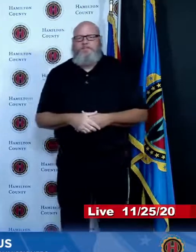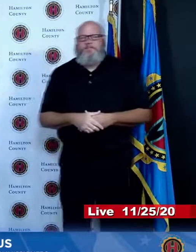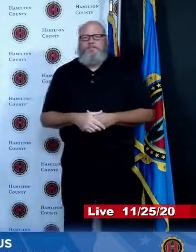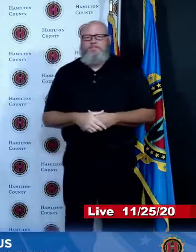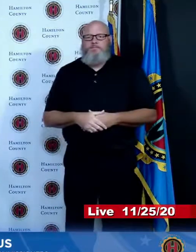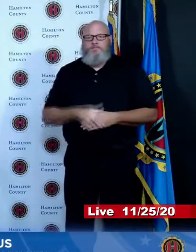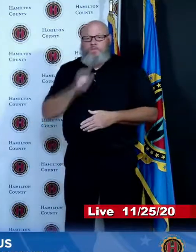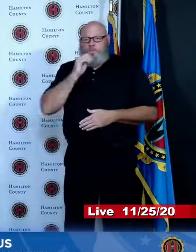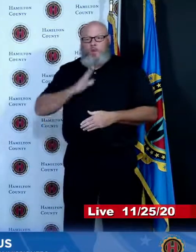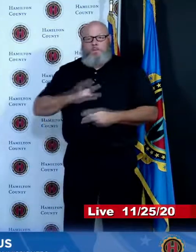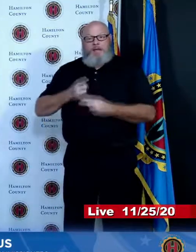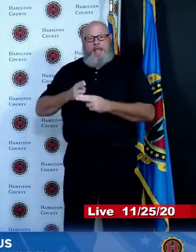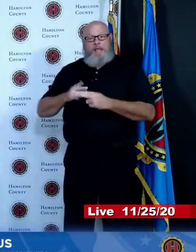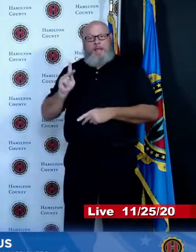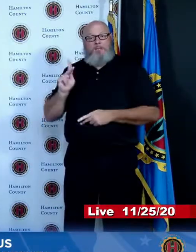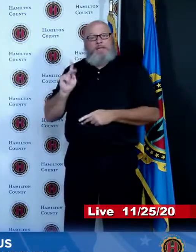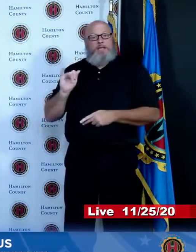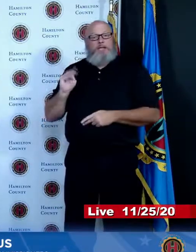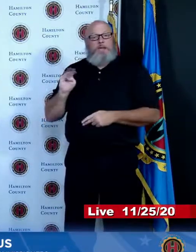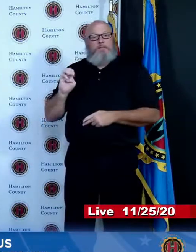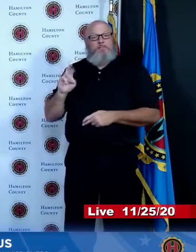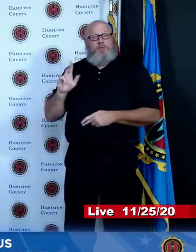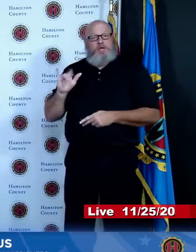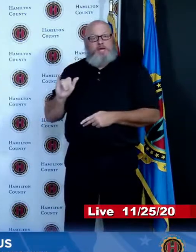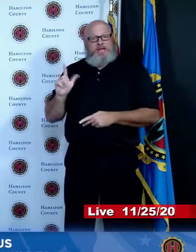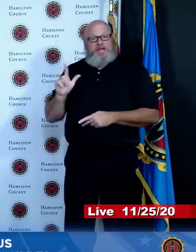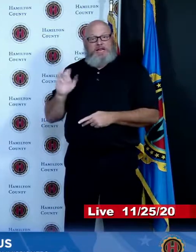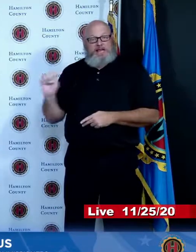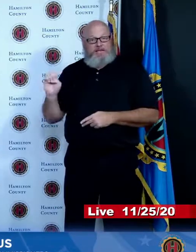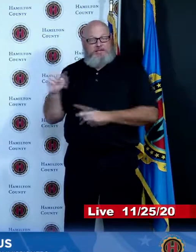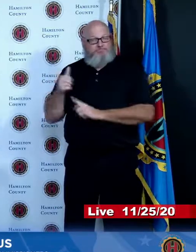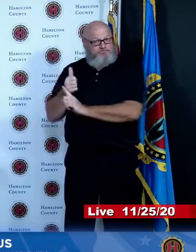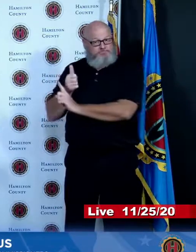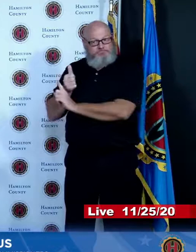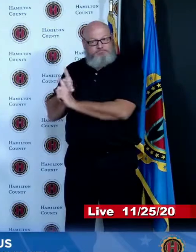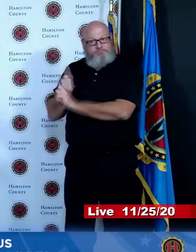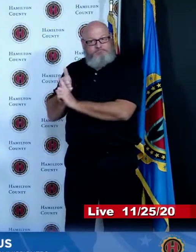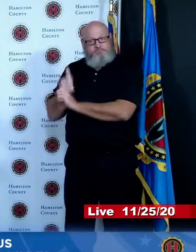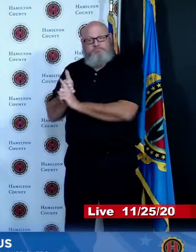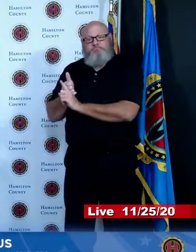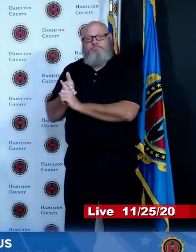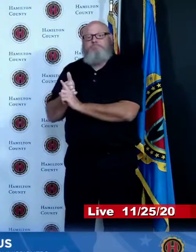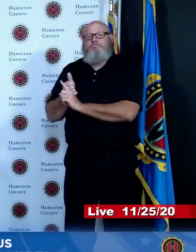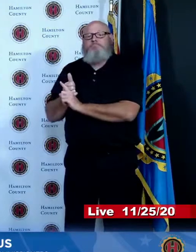for Commissioner Summerow Dumas she says I will be attending an early morning virtual Thanksgiving